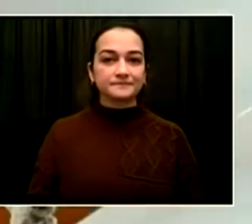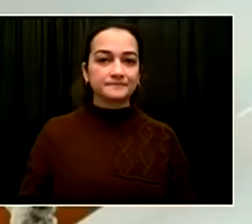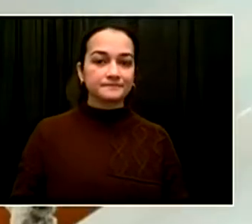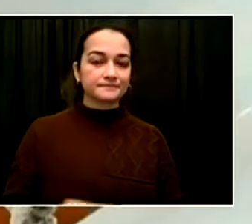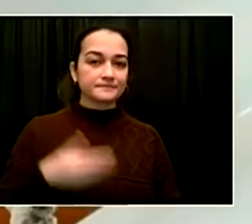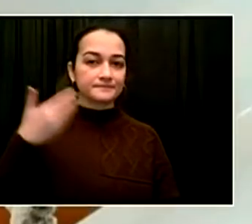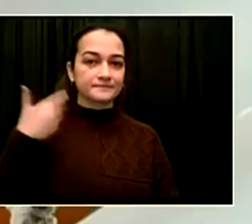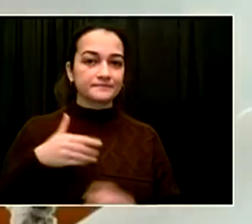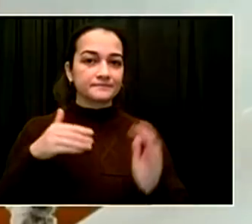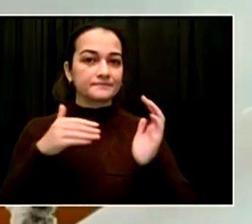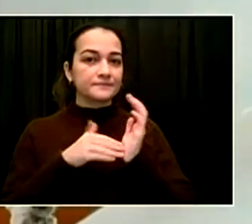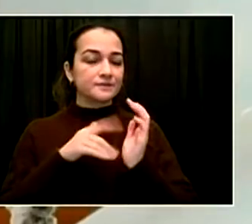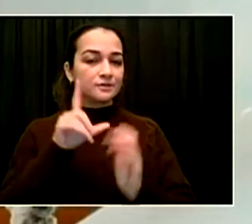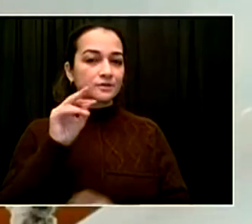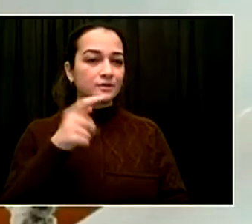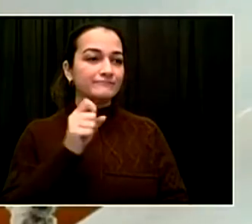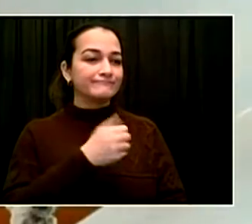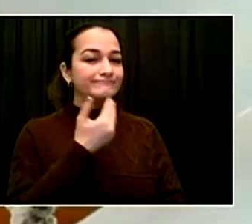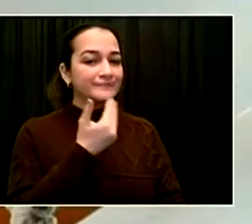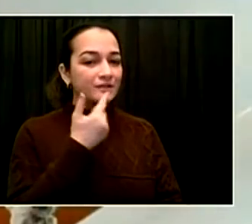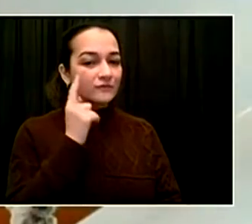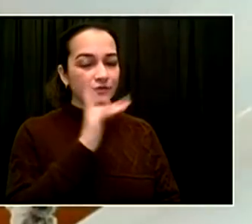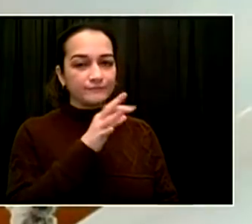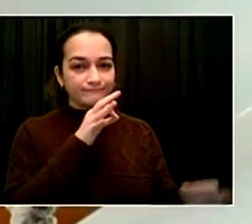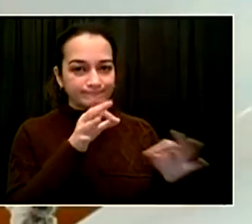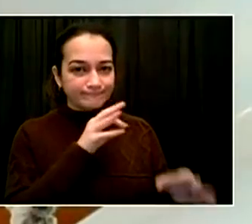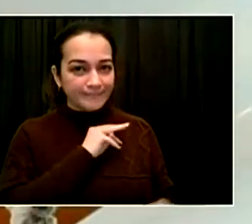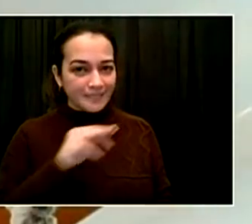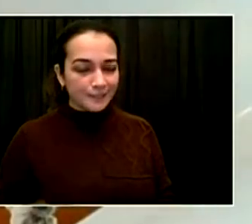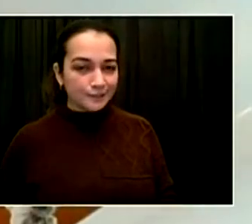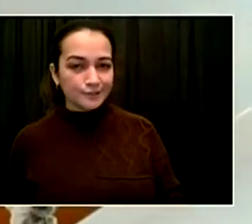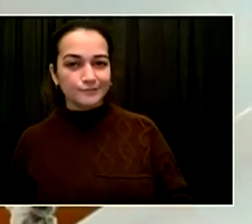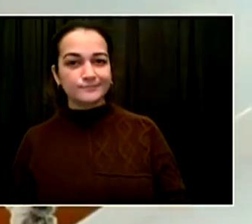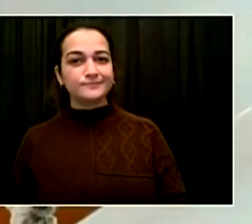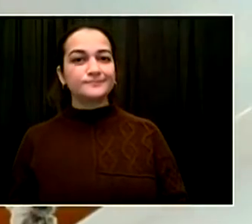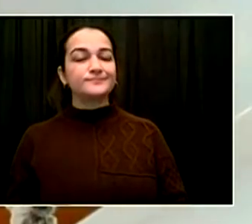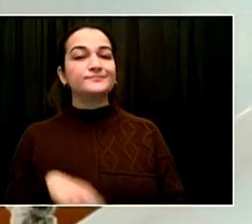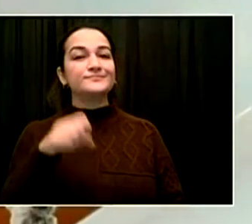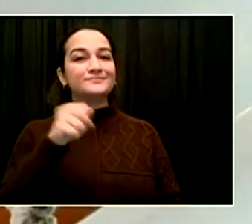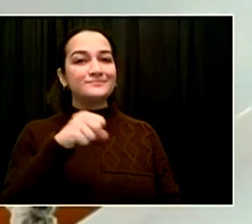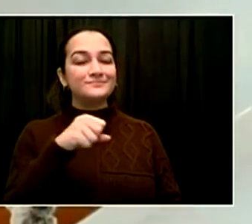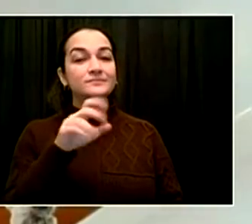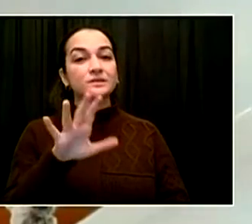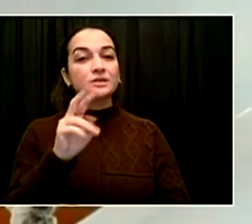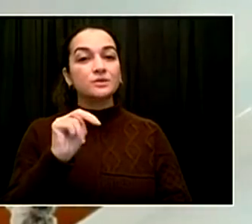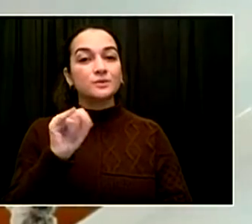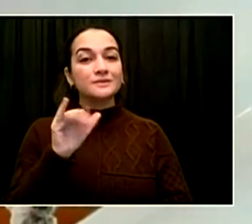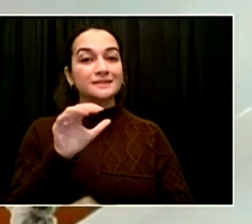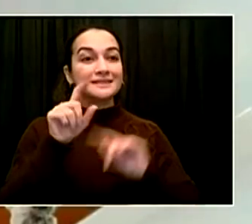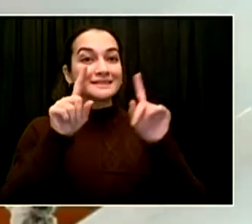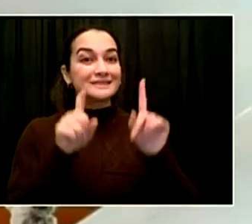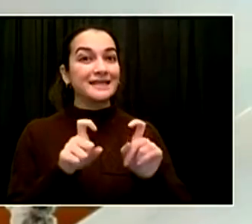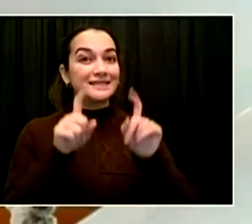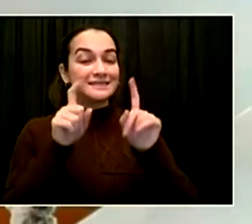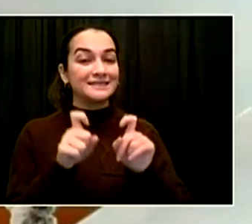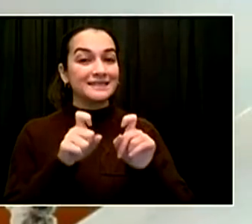DO YOU WANT TO SPEAK TO THAT. I APPRECIATE THE QUESTION. SO IN TERMS OF WHETHER WE'VE